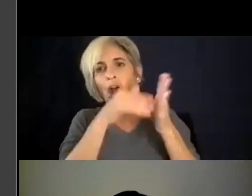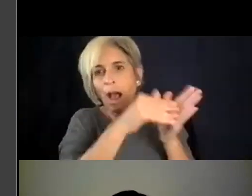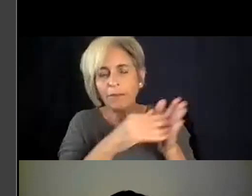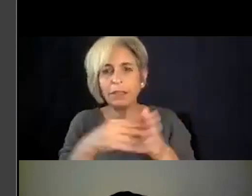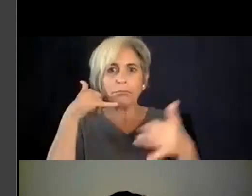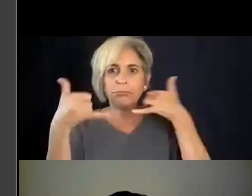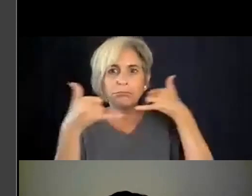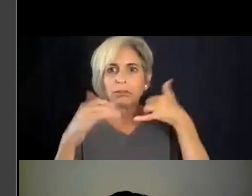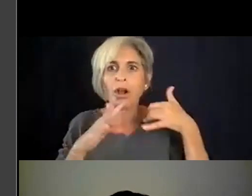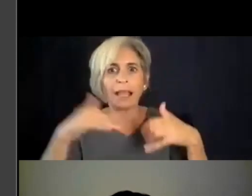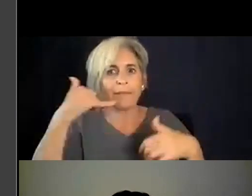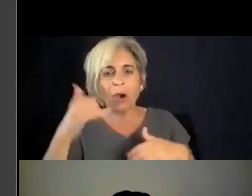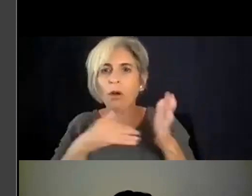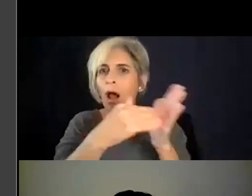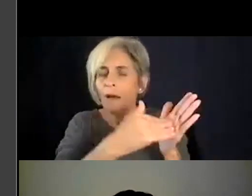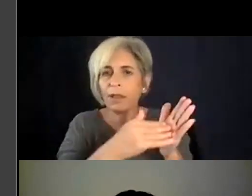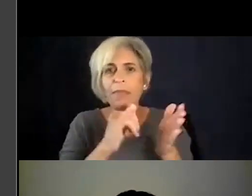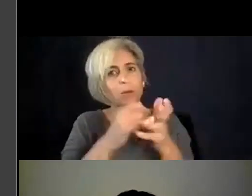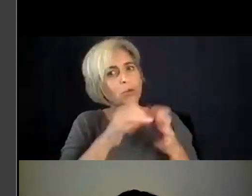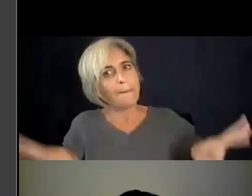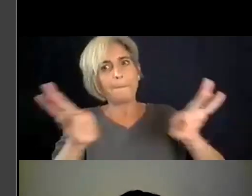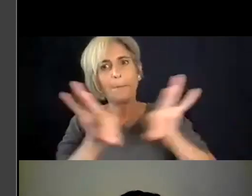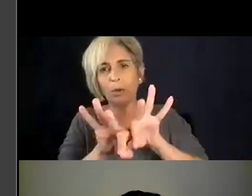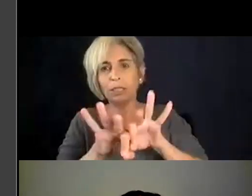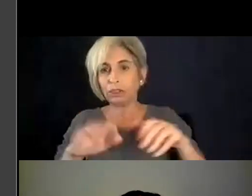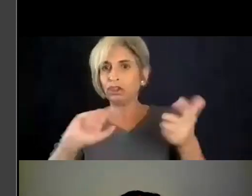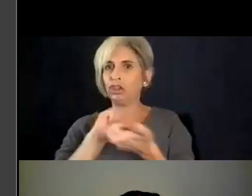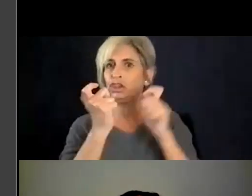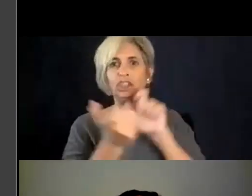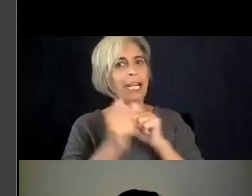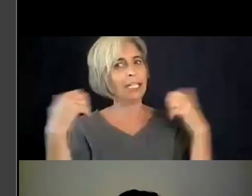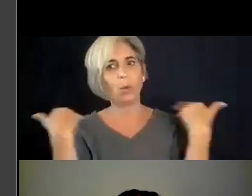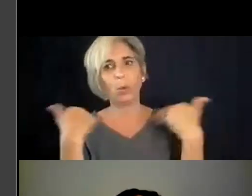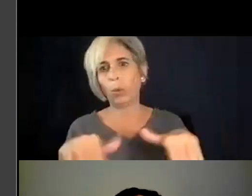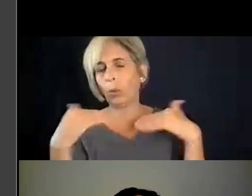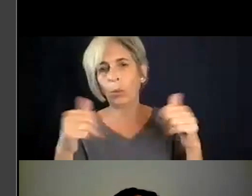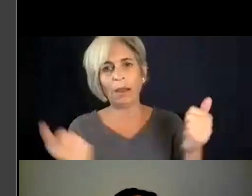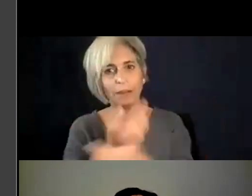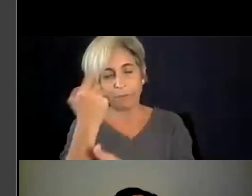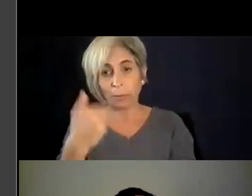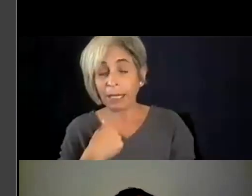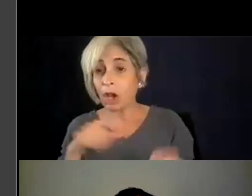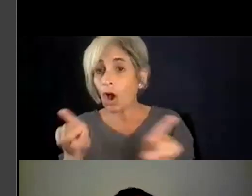phone calls so, this has been a game changer. On the flip side it was also suggested that I wear,